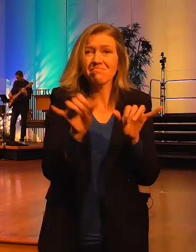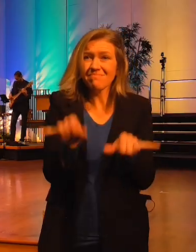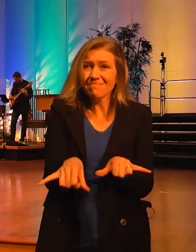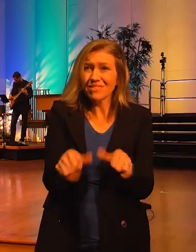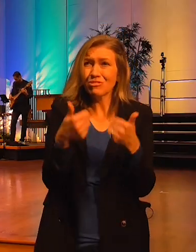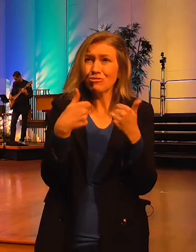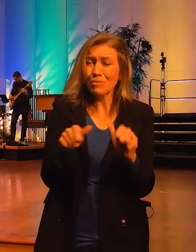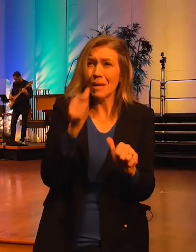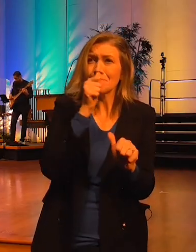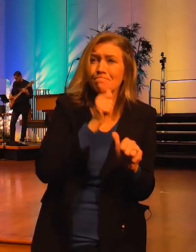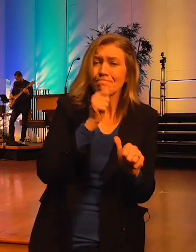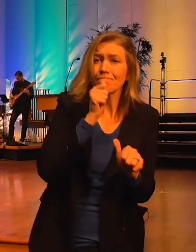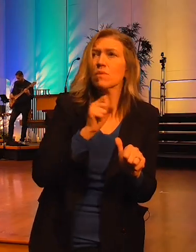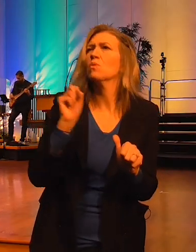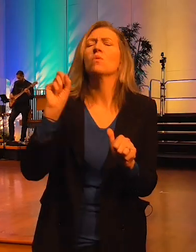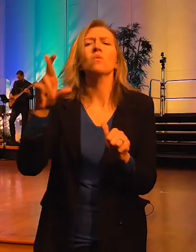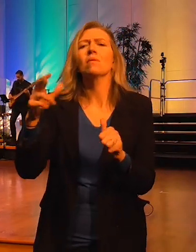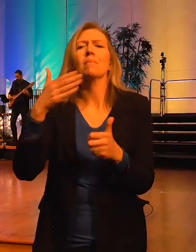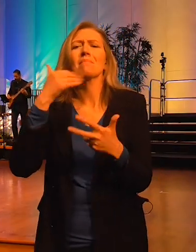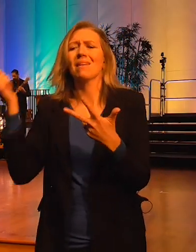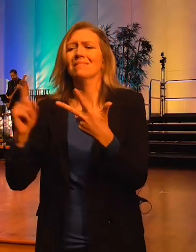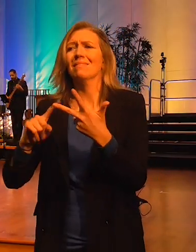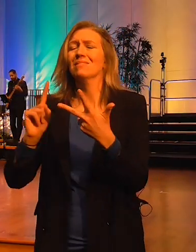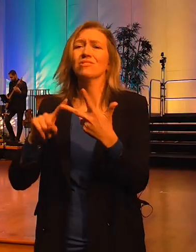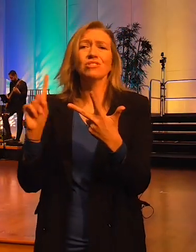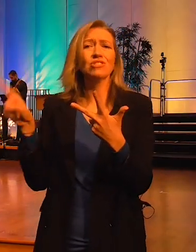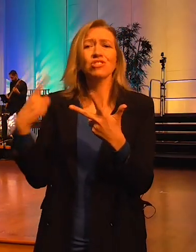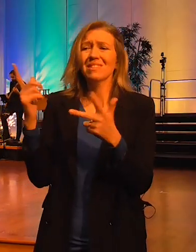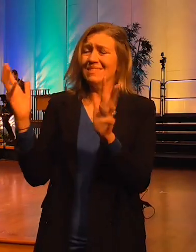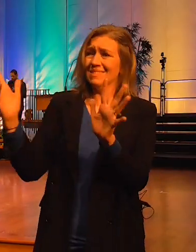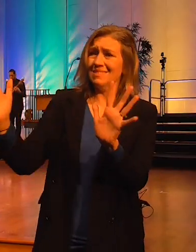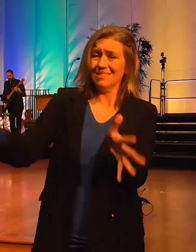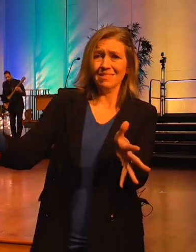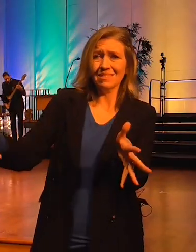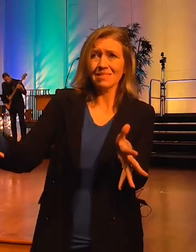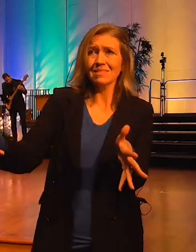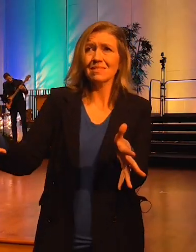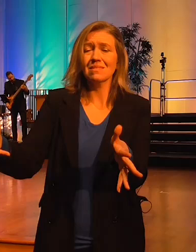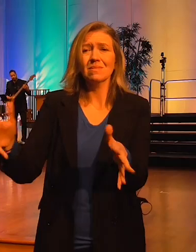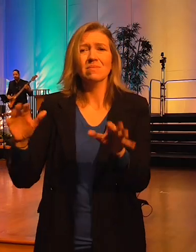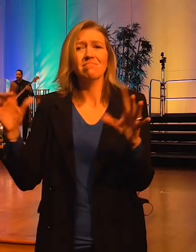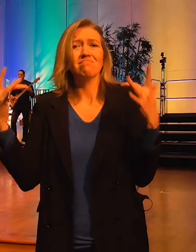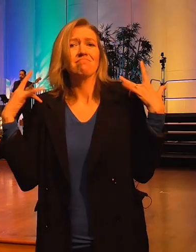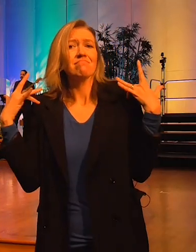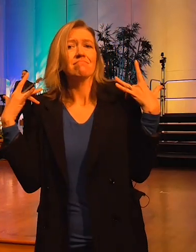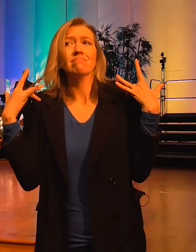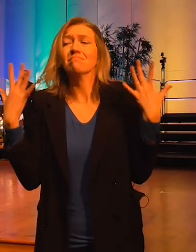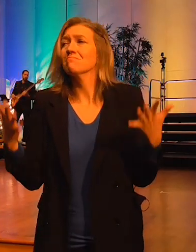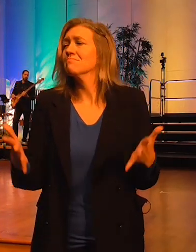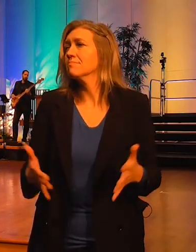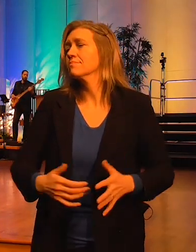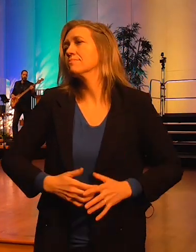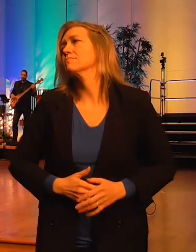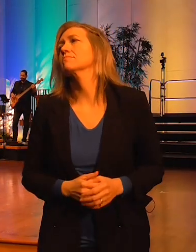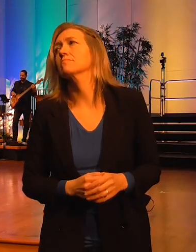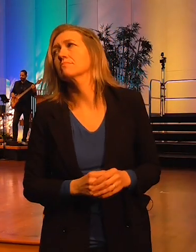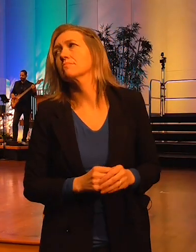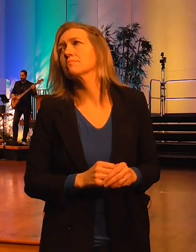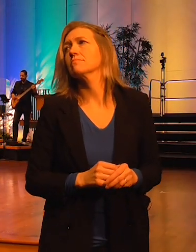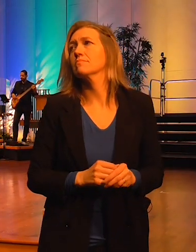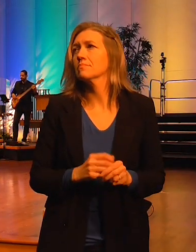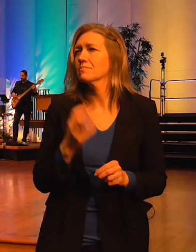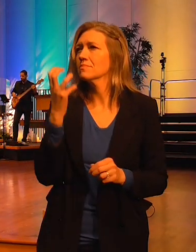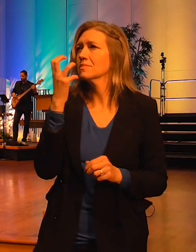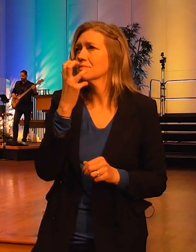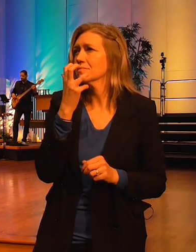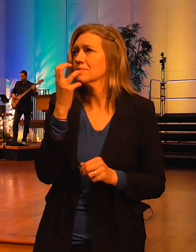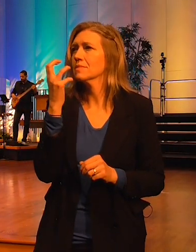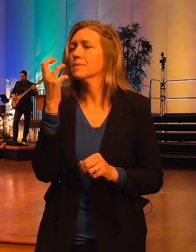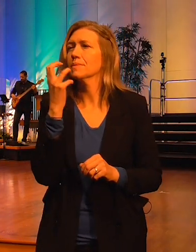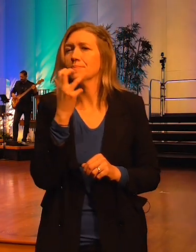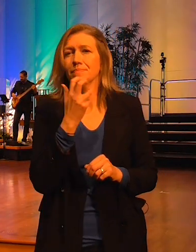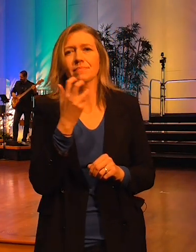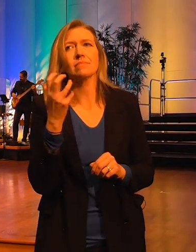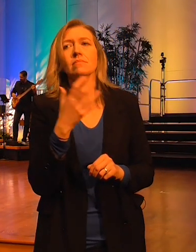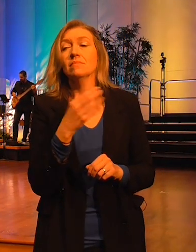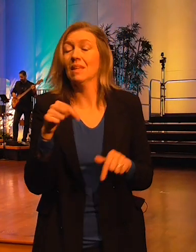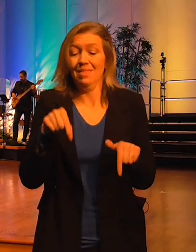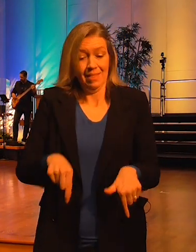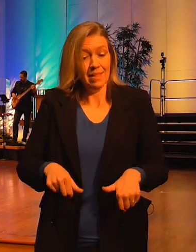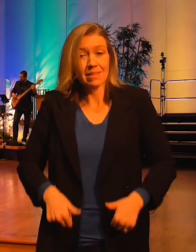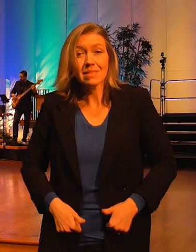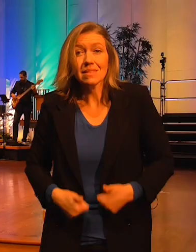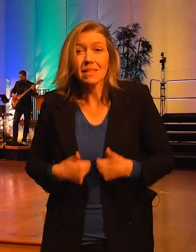or would it be better just to let things be living in this brand new world